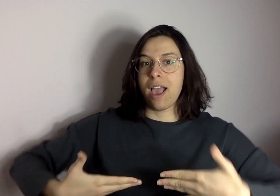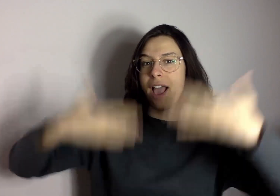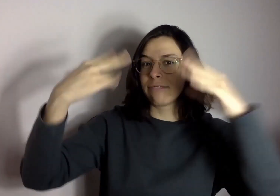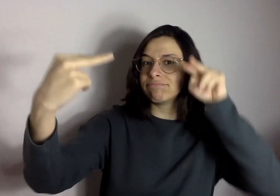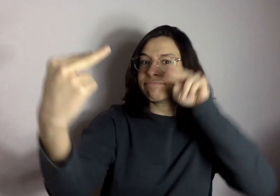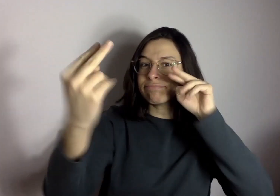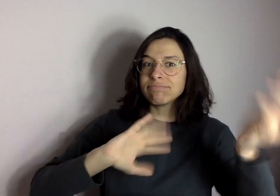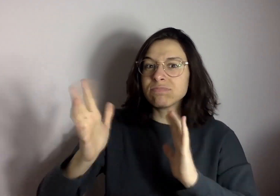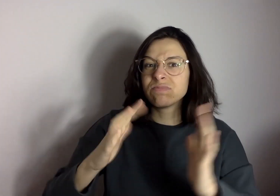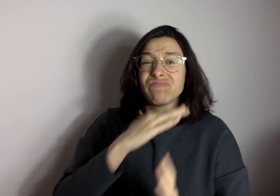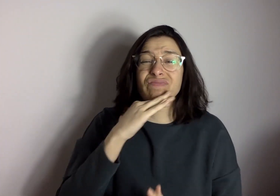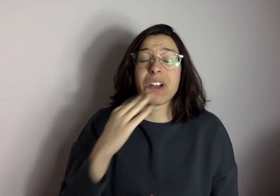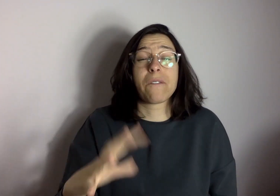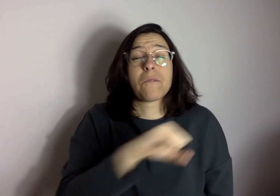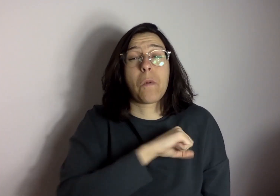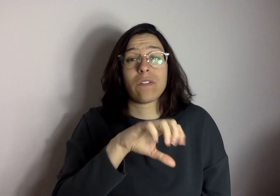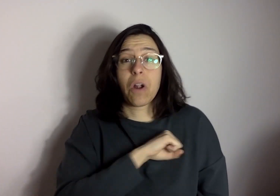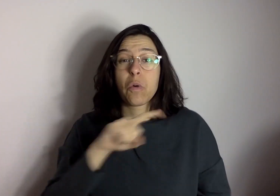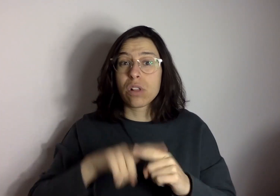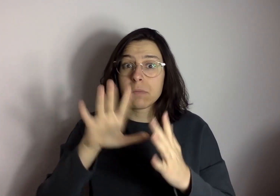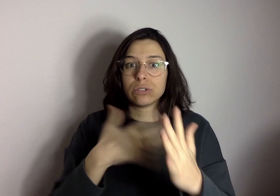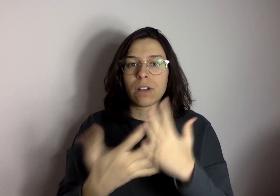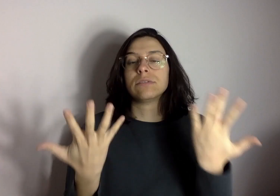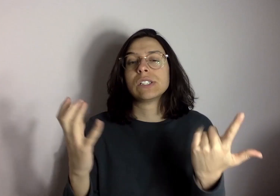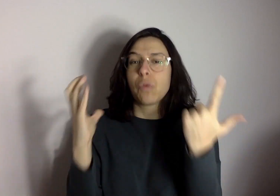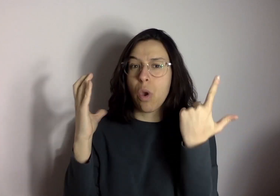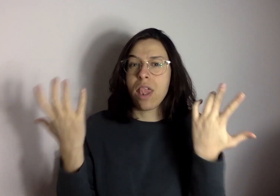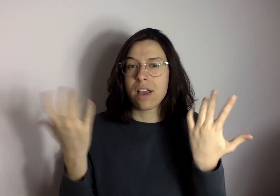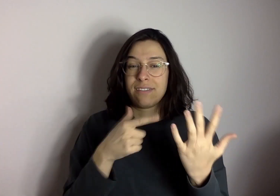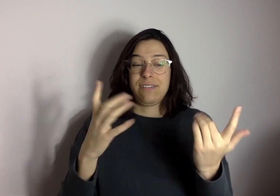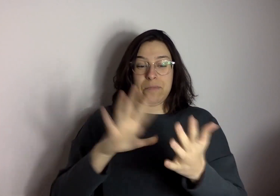We sign trough glass walls…yes we have so many benefits and of course sign language is very cool.